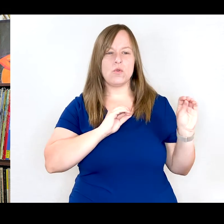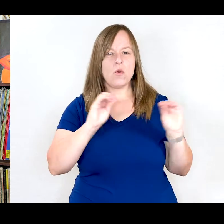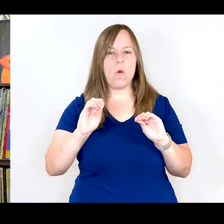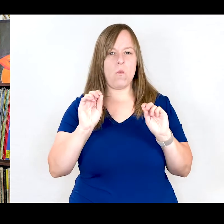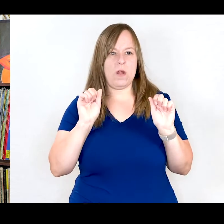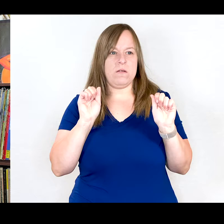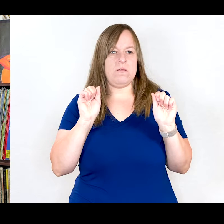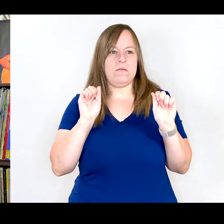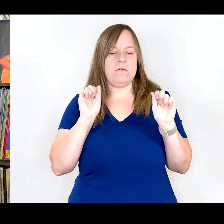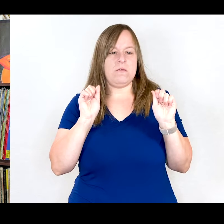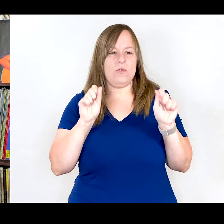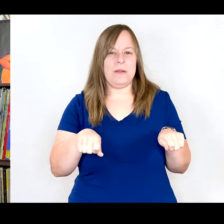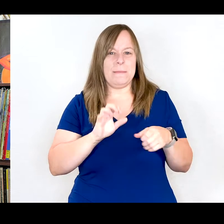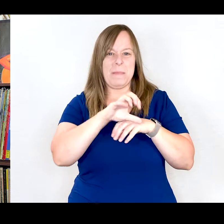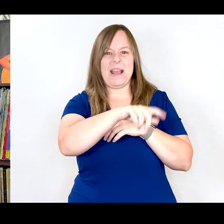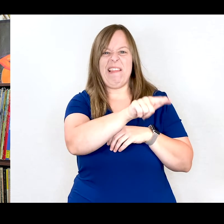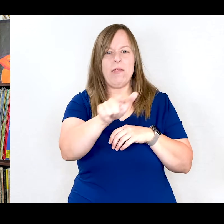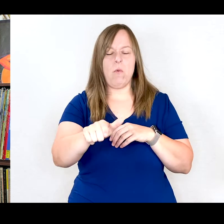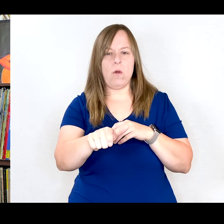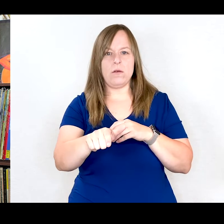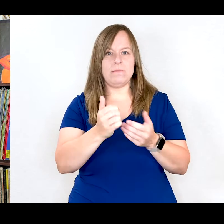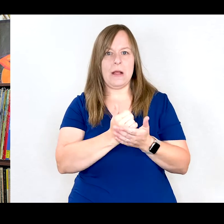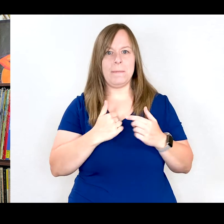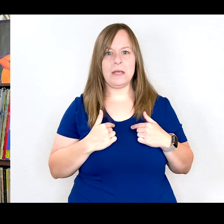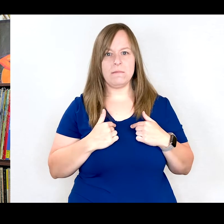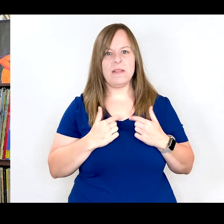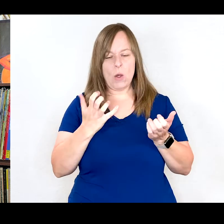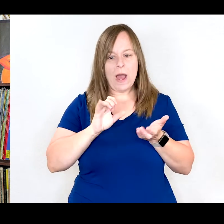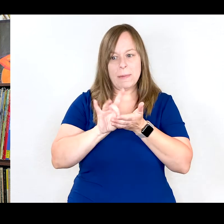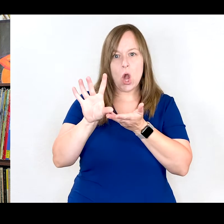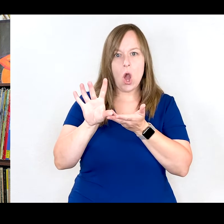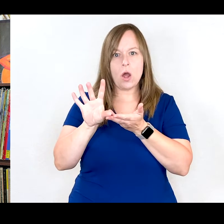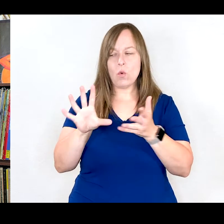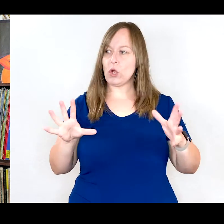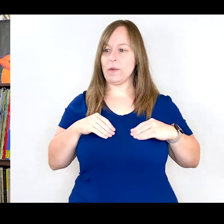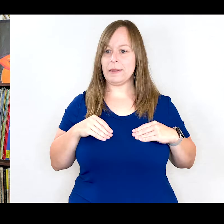nobody could move this landlord. And they just wanted me gone or just